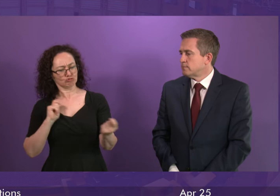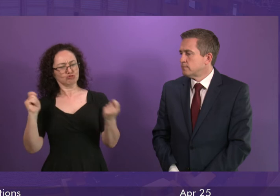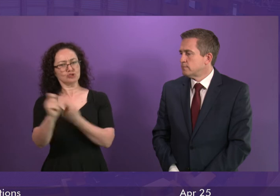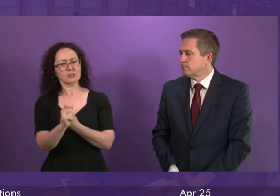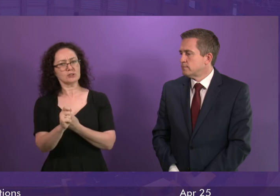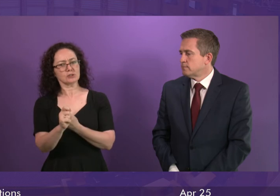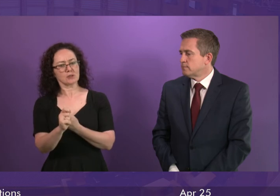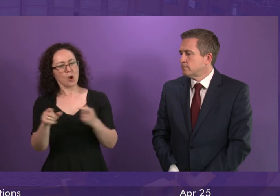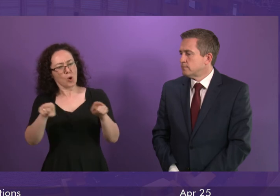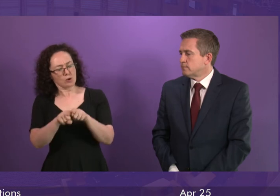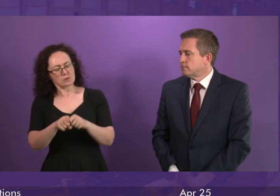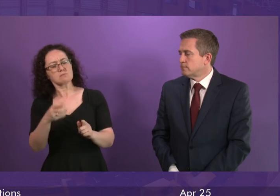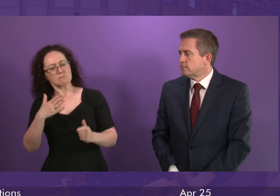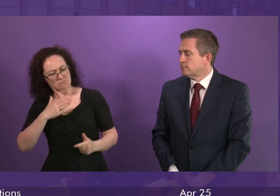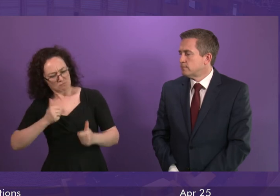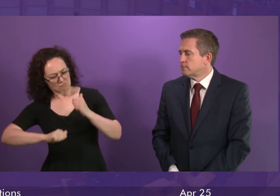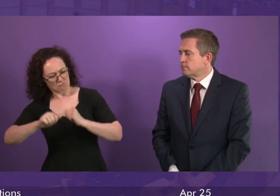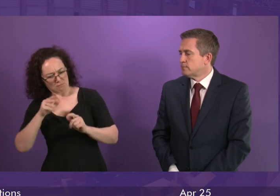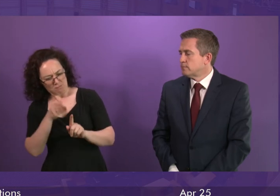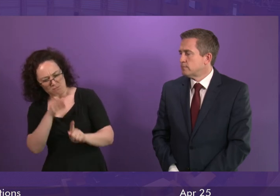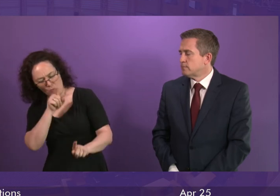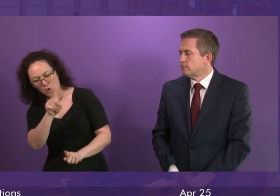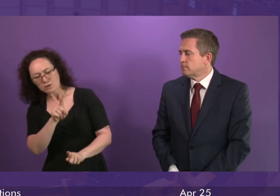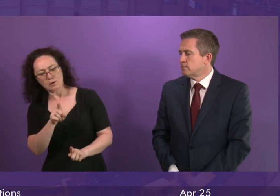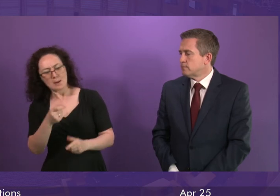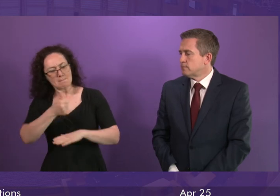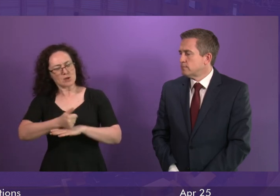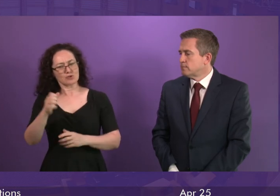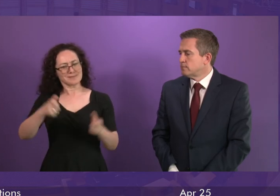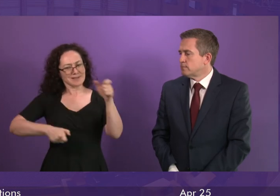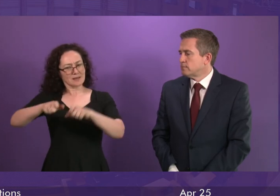Scotland is a world leader. Under our current plans, we would become carbon neutral by 2050,